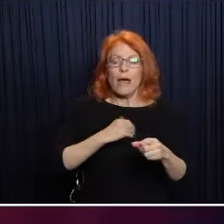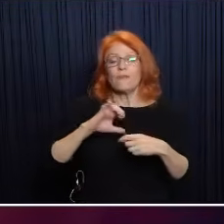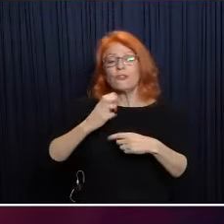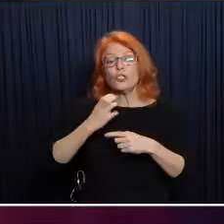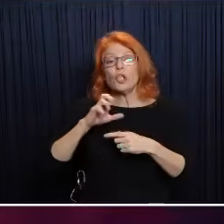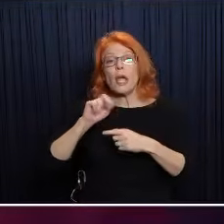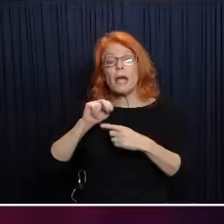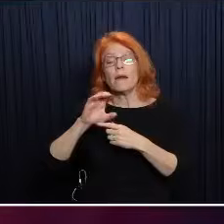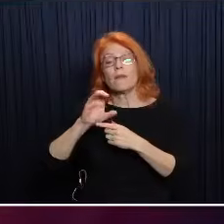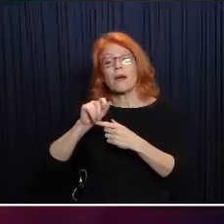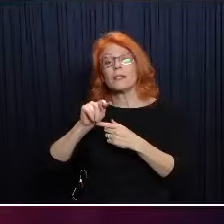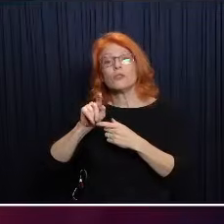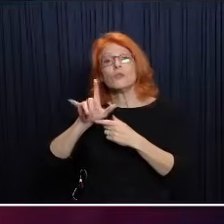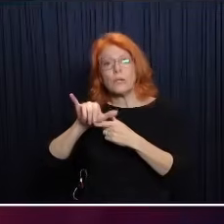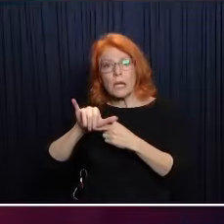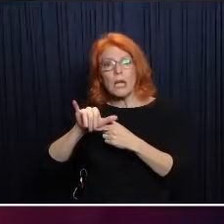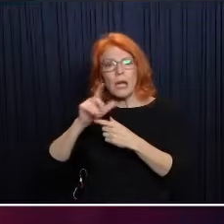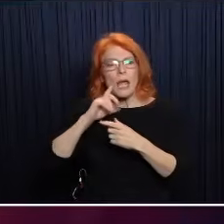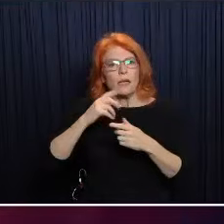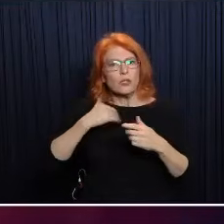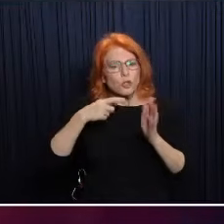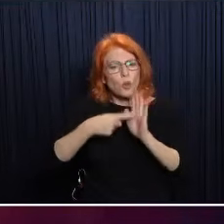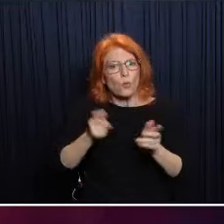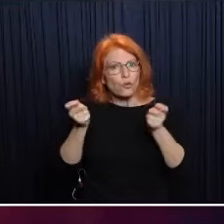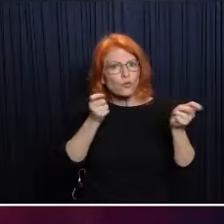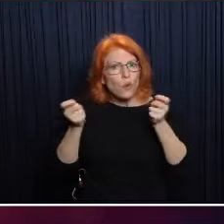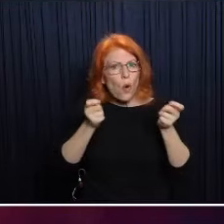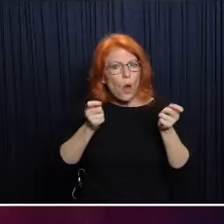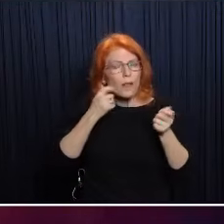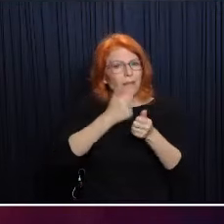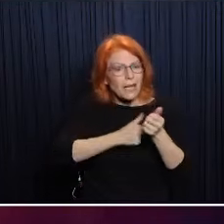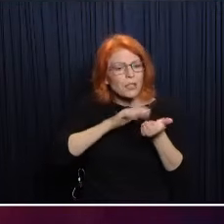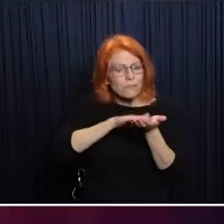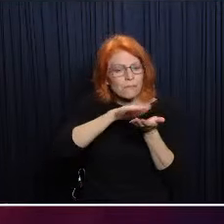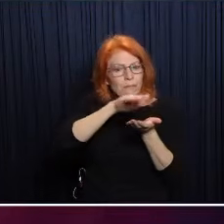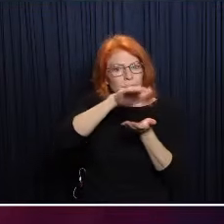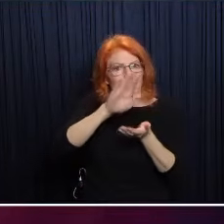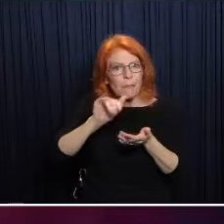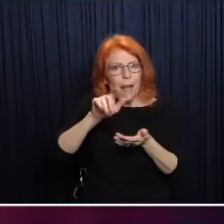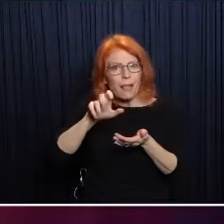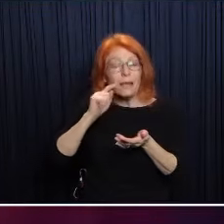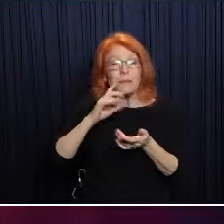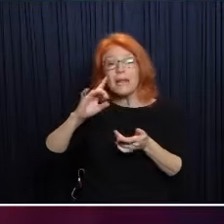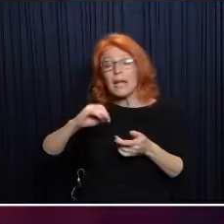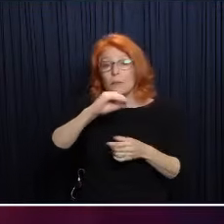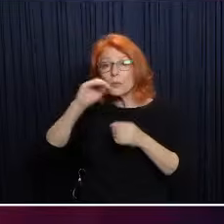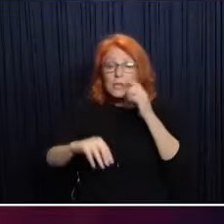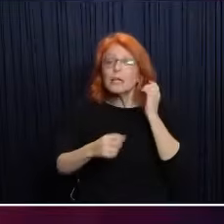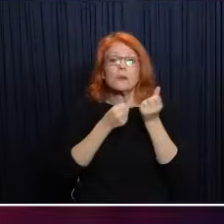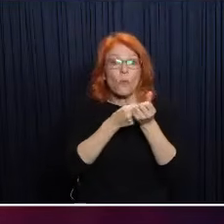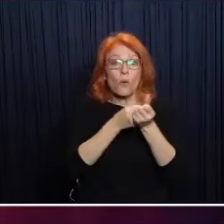TO SEE OUR VOTING. AND WE NEED TO HAVE CHAIN OF CUSTODY AND CONTROL OF THE BALLOTS.